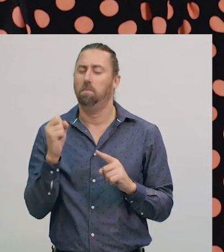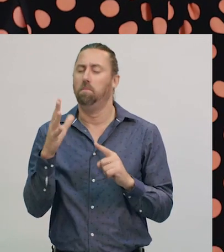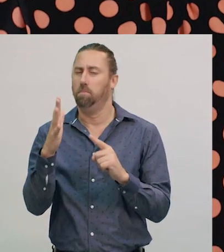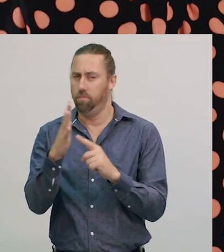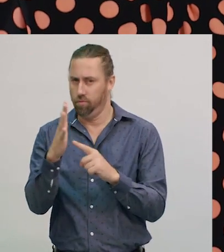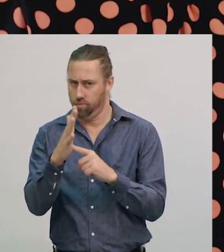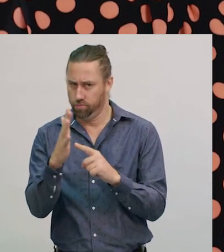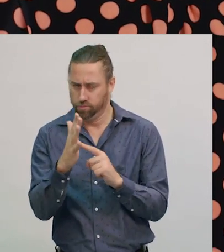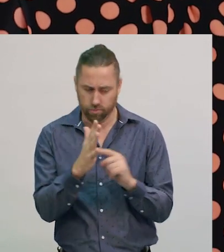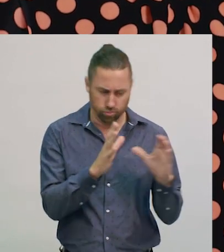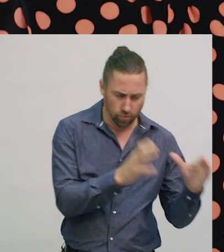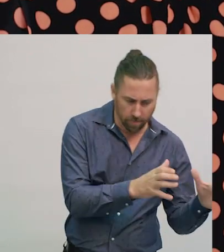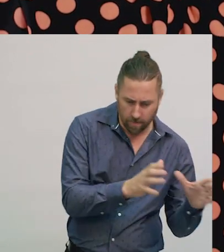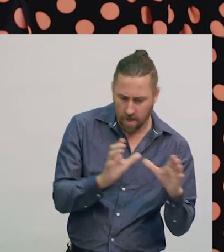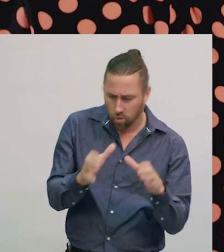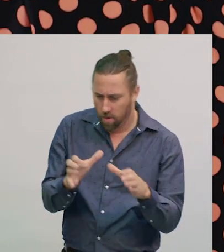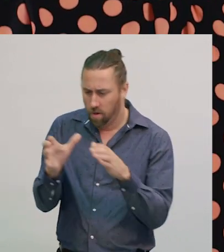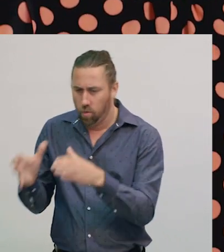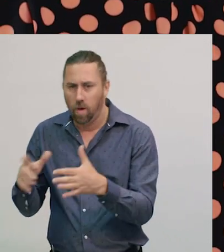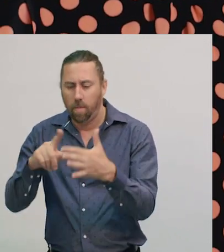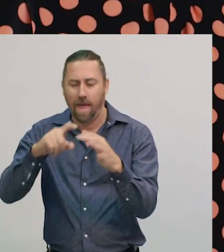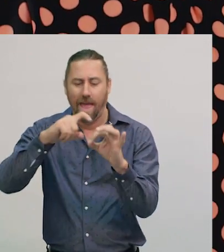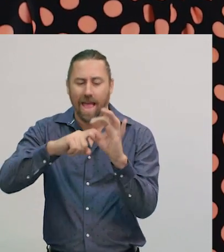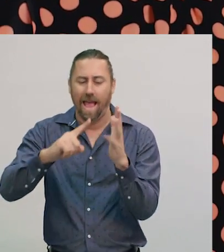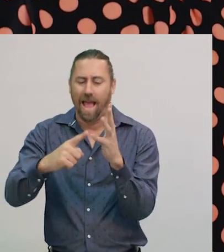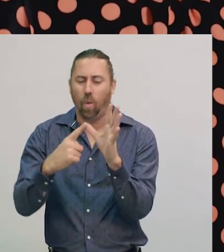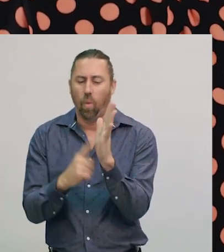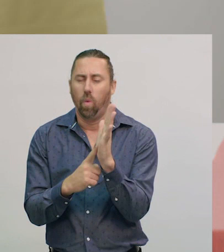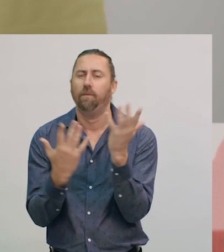each group is equal or fair.